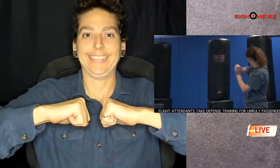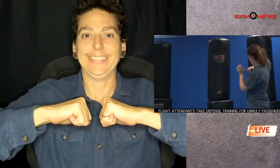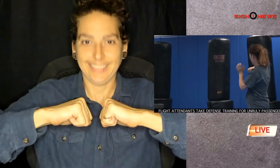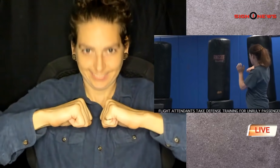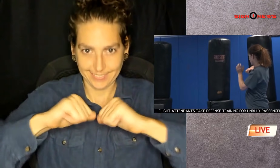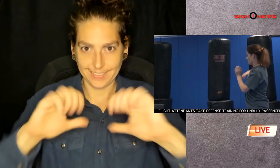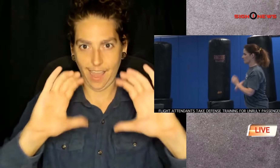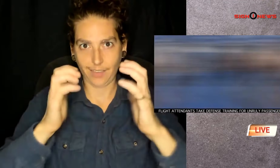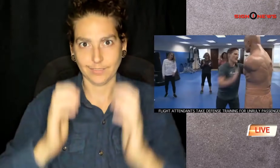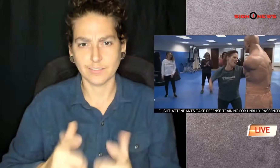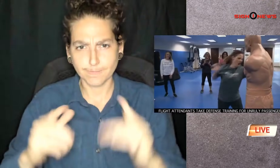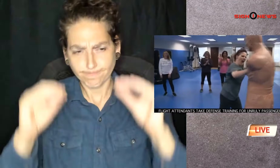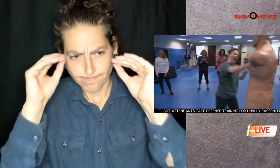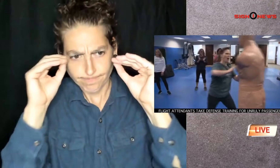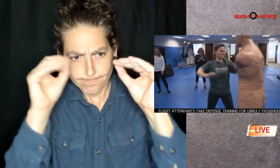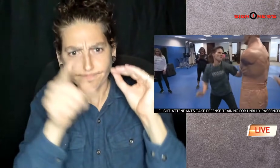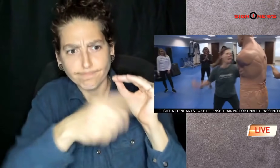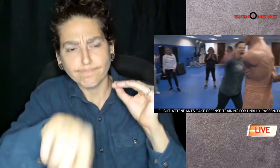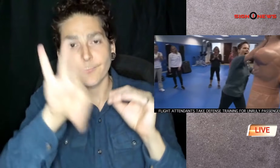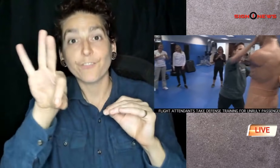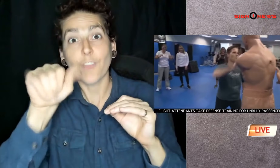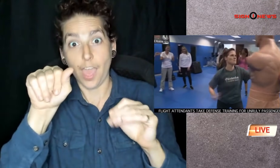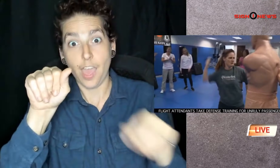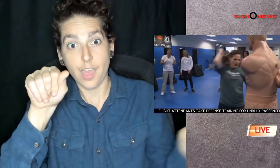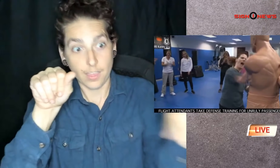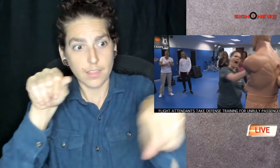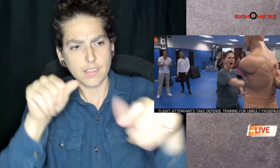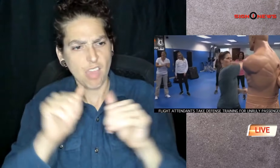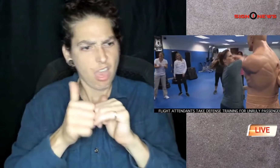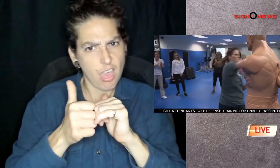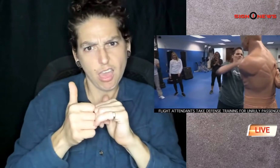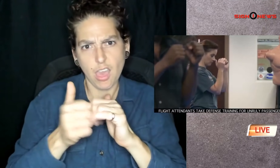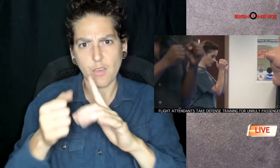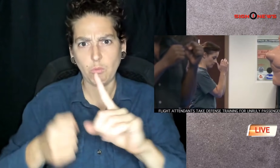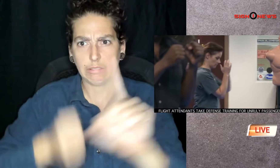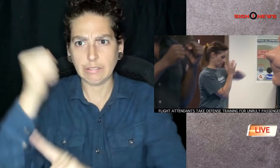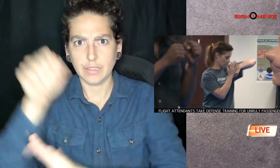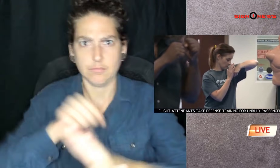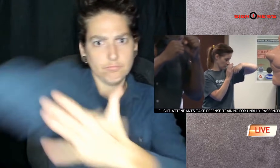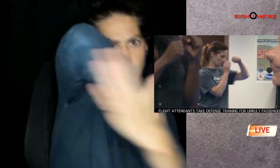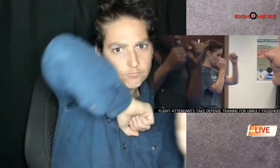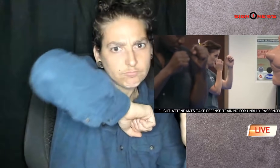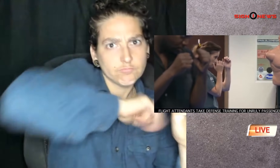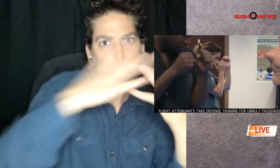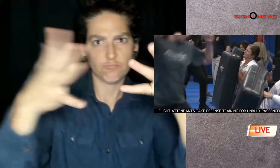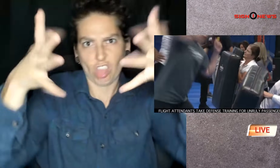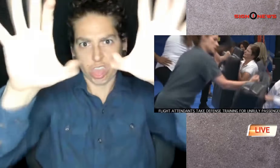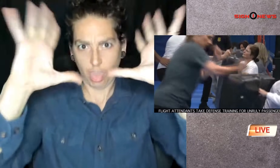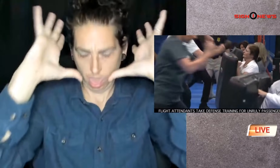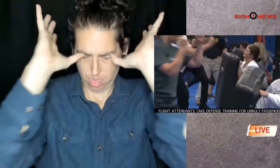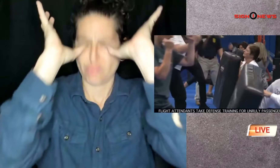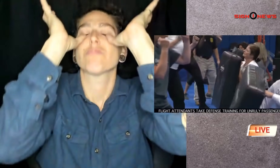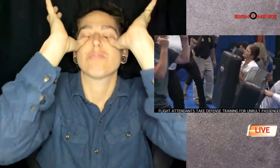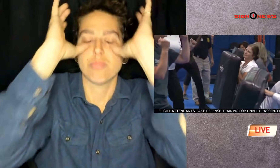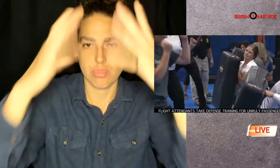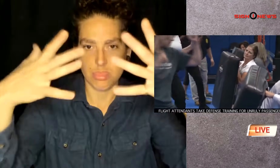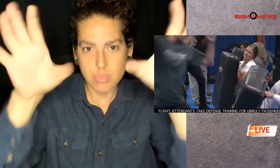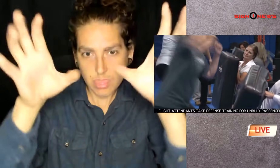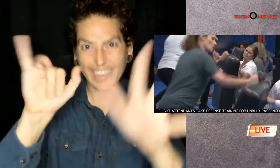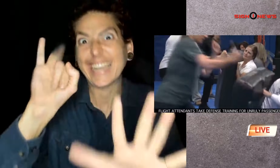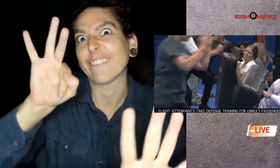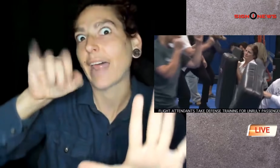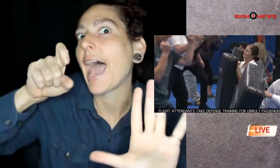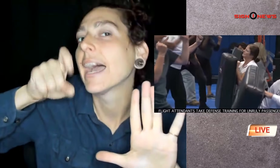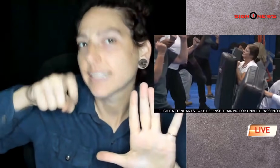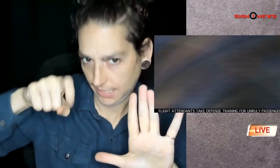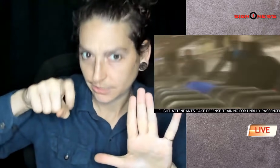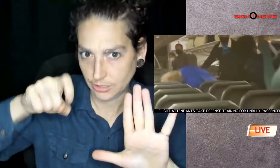classes to teach flight attendants how to hit elbow even gouge out eyes if necessary